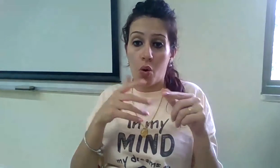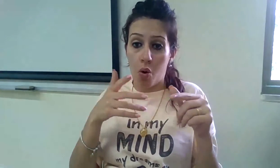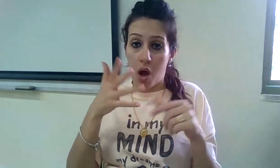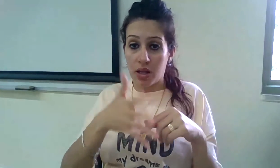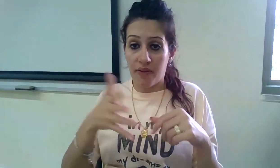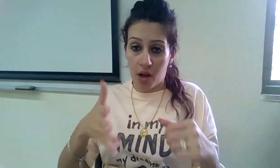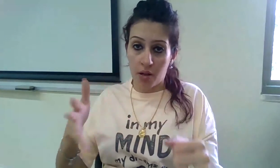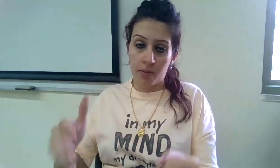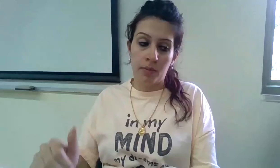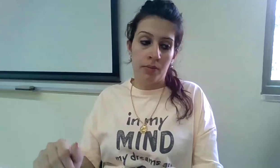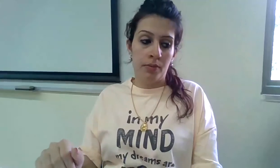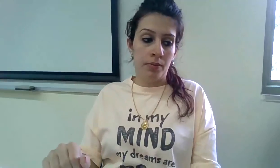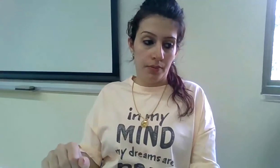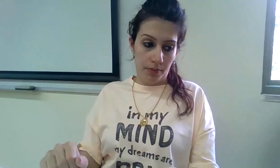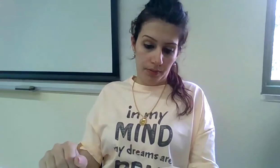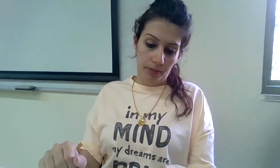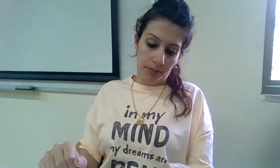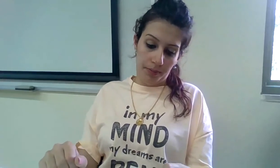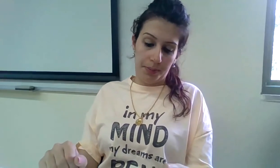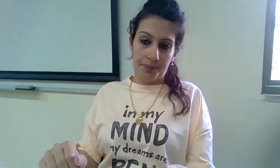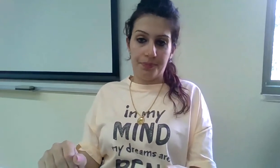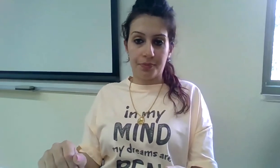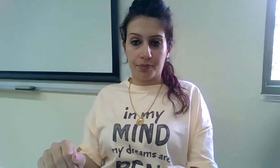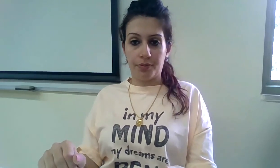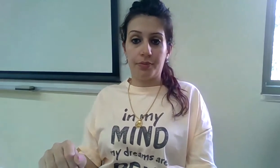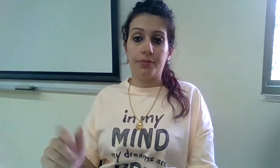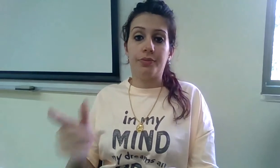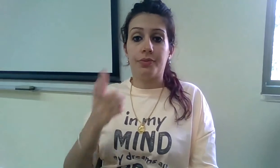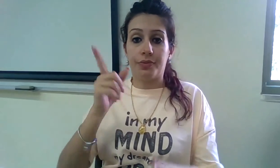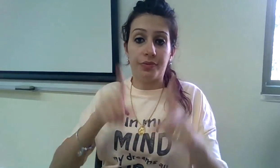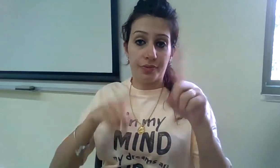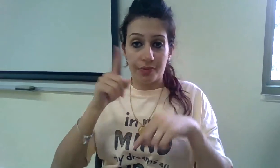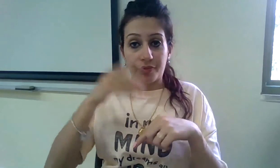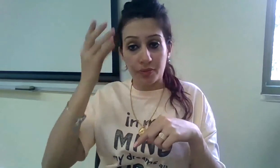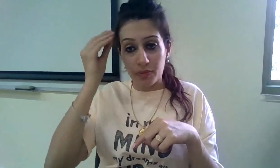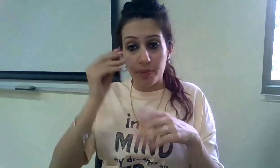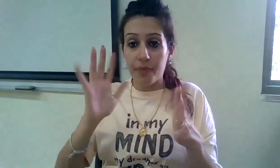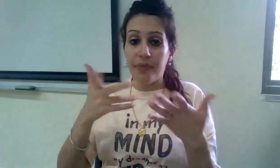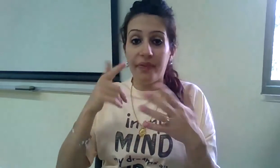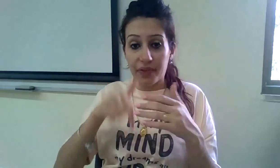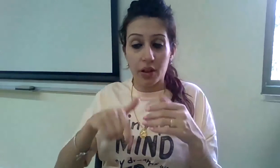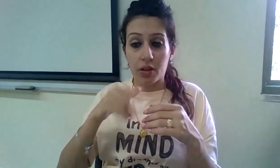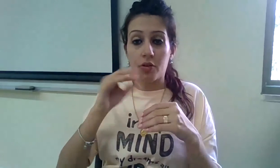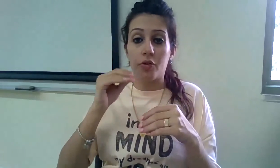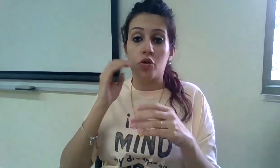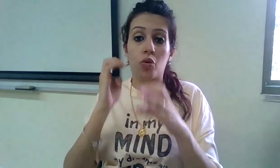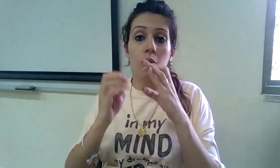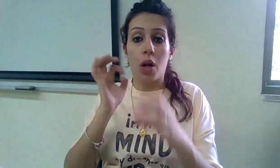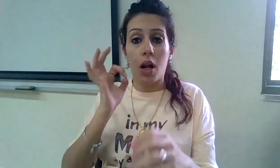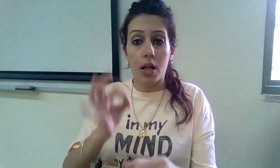So there is parents and family engagement like a partnership,